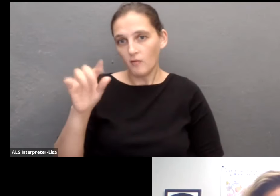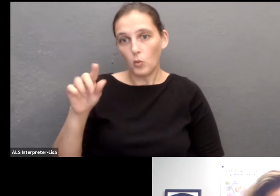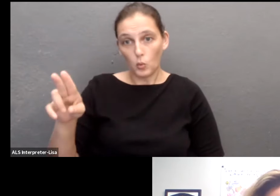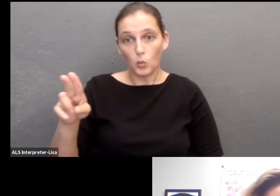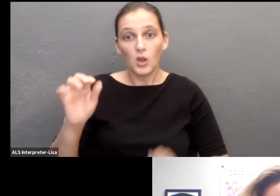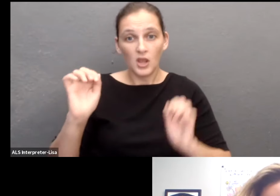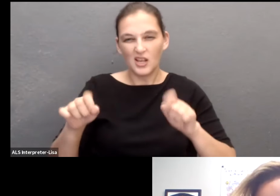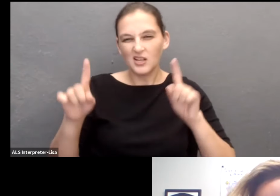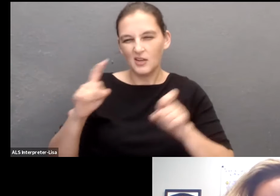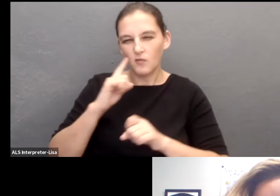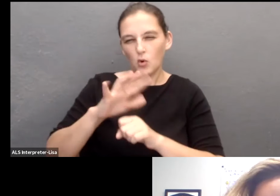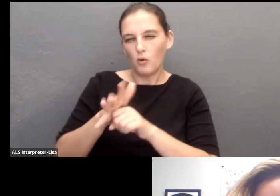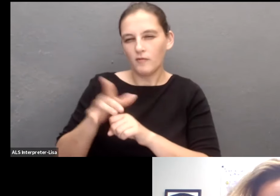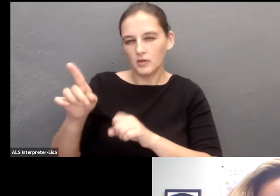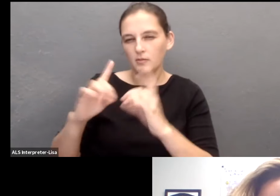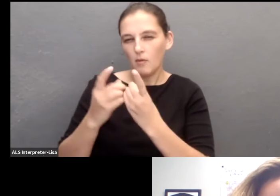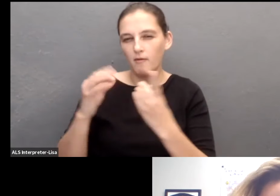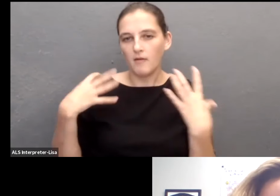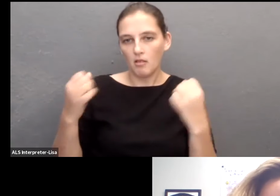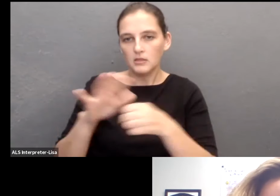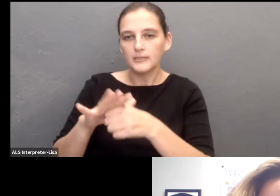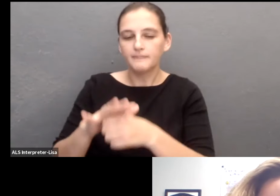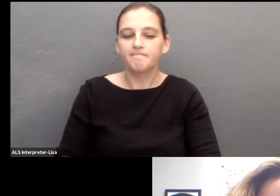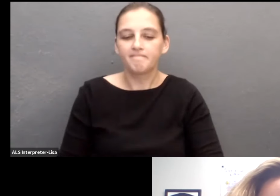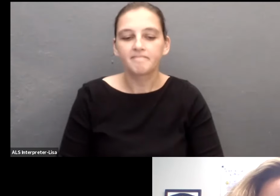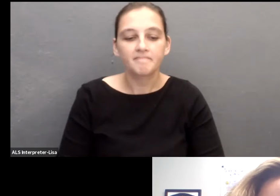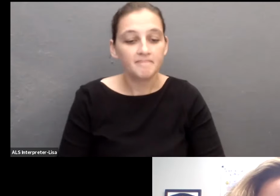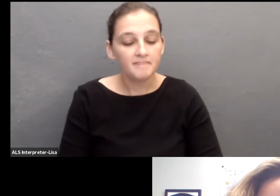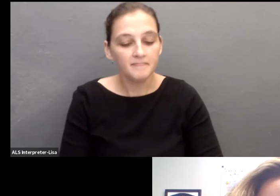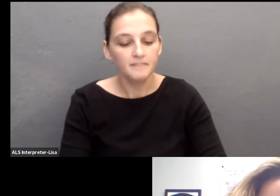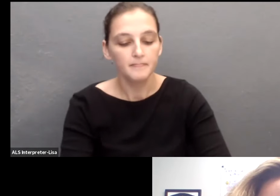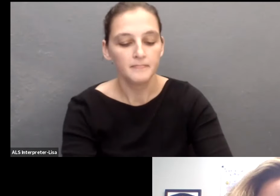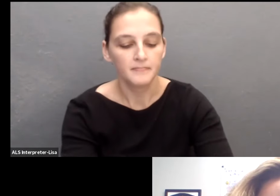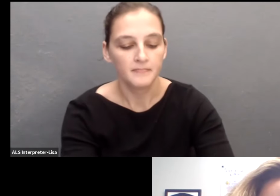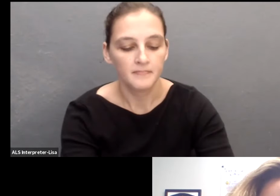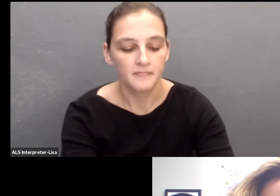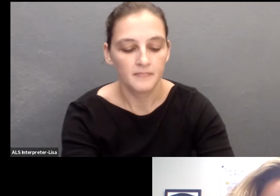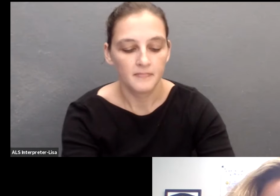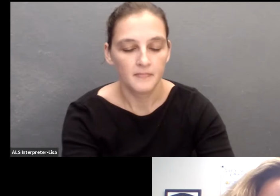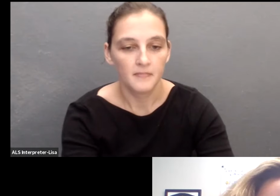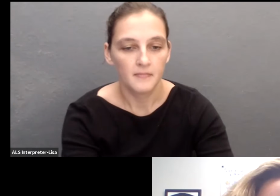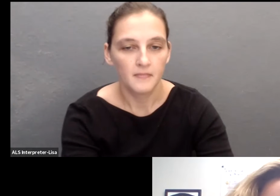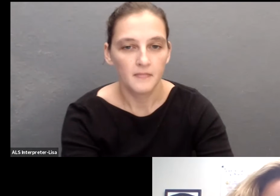COVID at the Department of Health sites. Matt Norris: Great and, here is another question, what is the